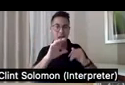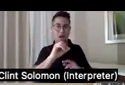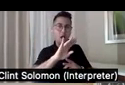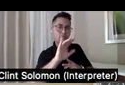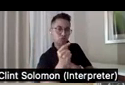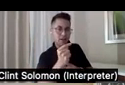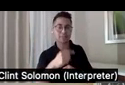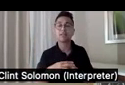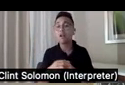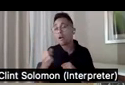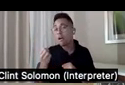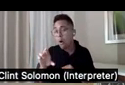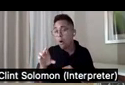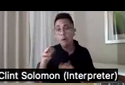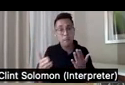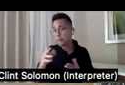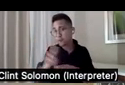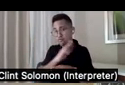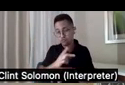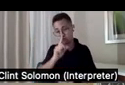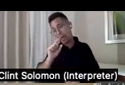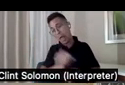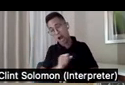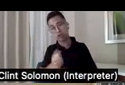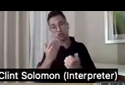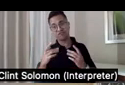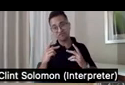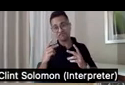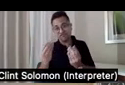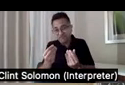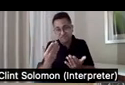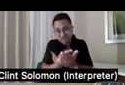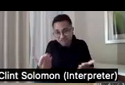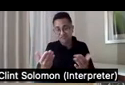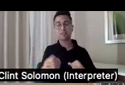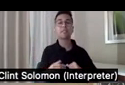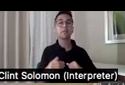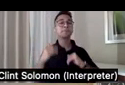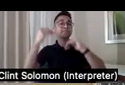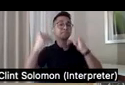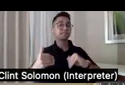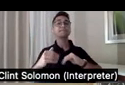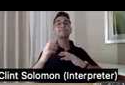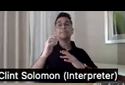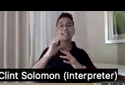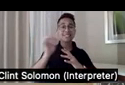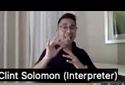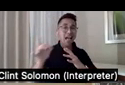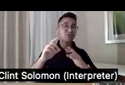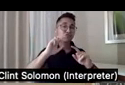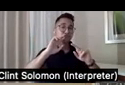simply again use the actual objects the next term is a selection response or an indicating response